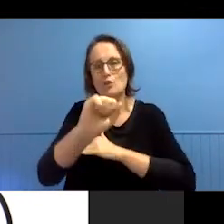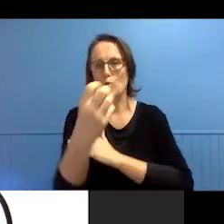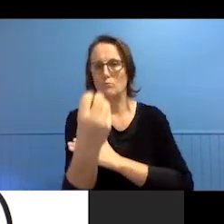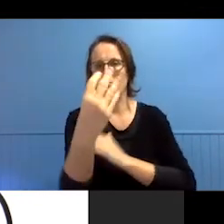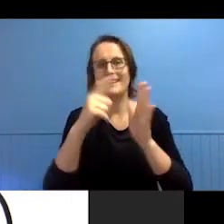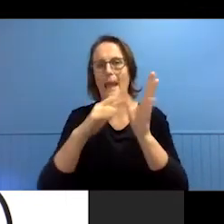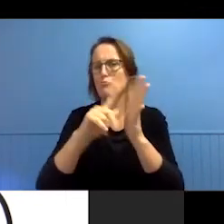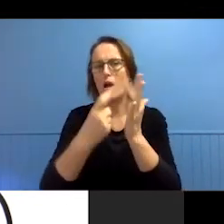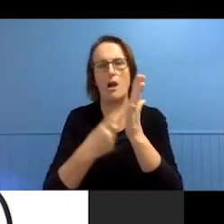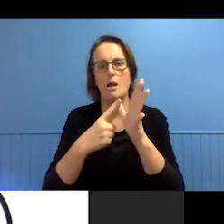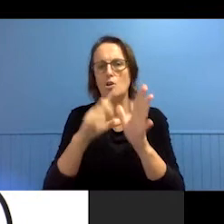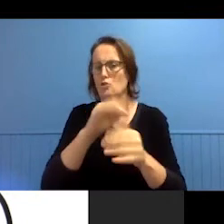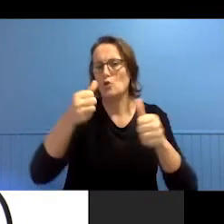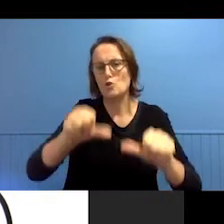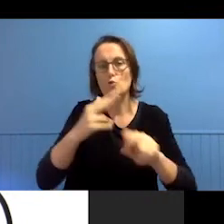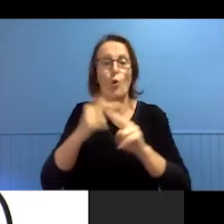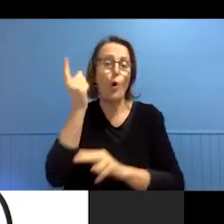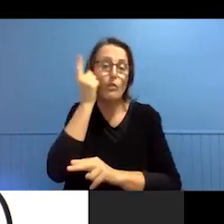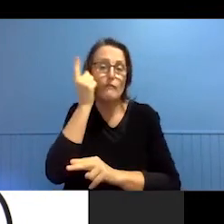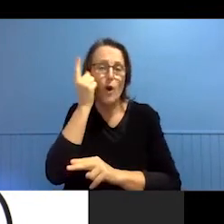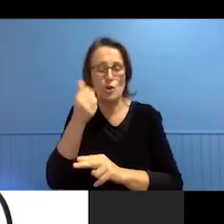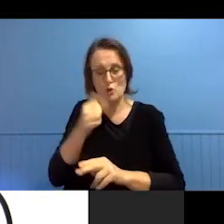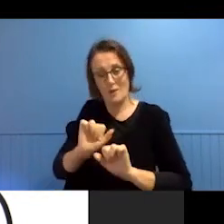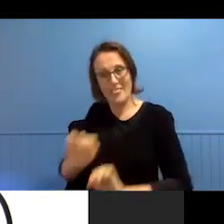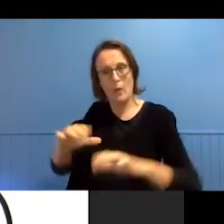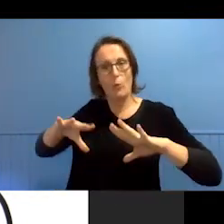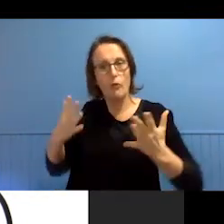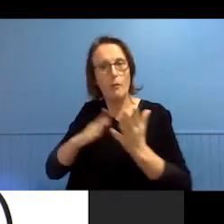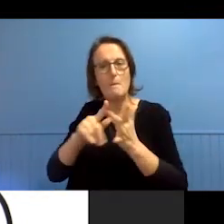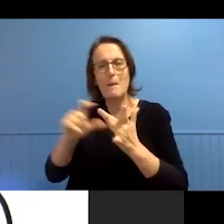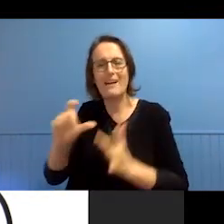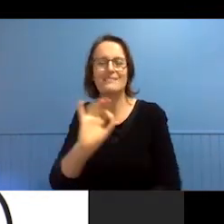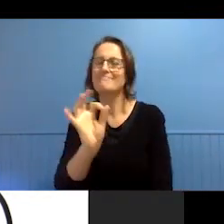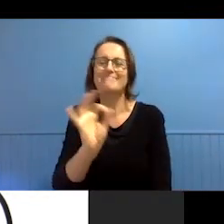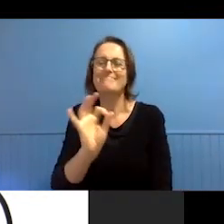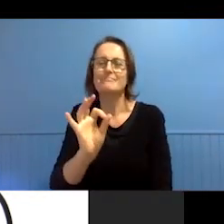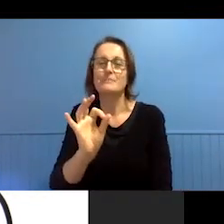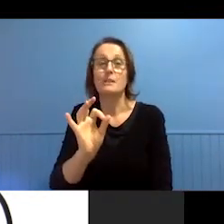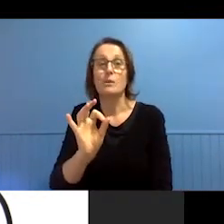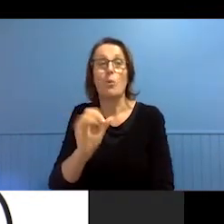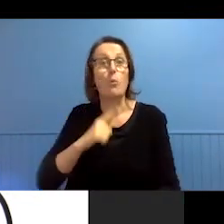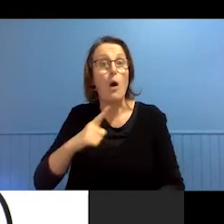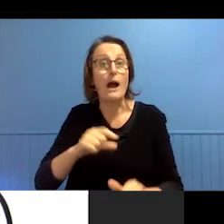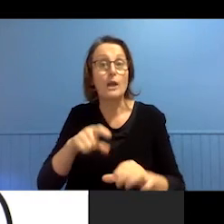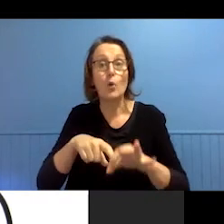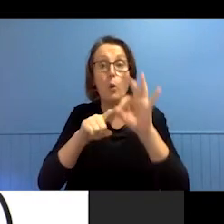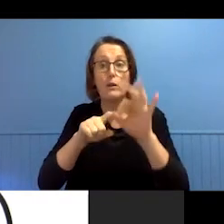microphones even on your phone for any streaming, if you can avoid it. The quality of them isn't great and adding an external microphone like